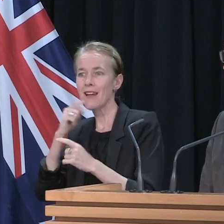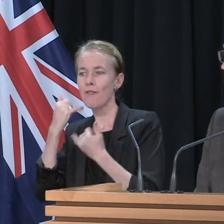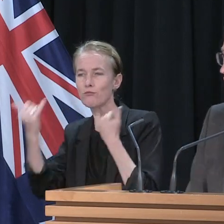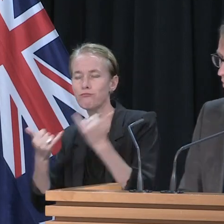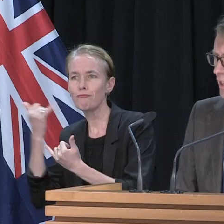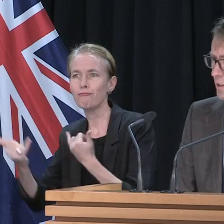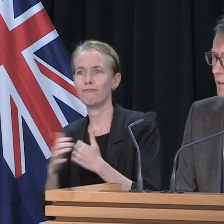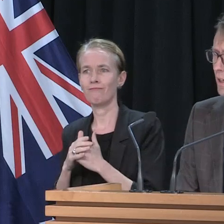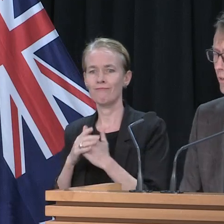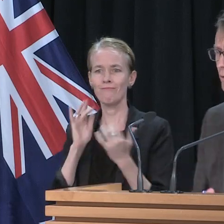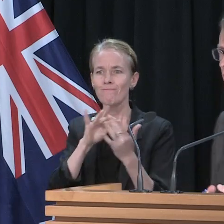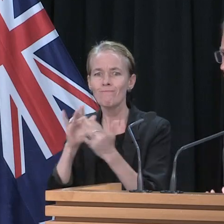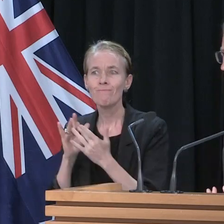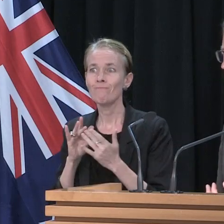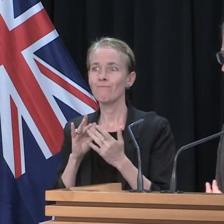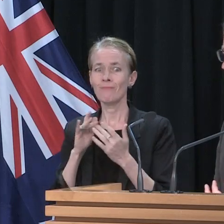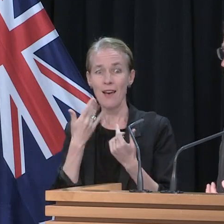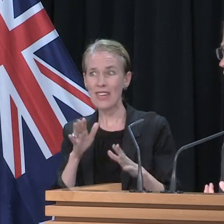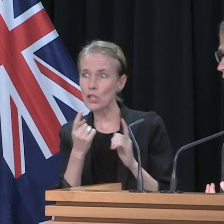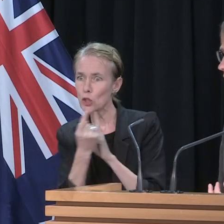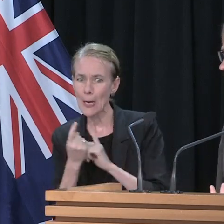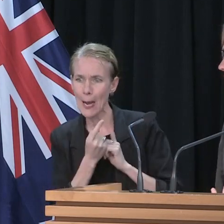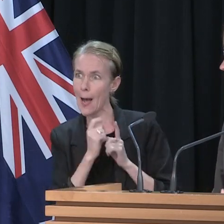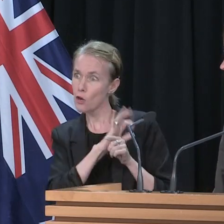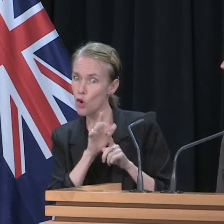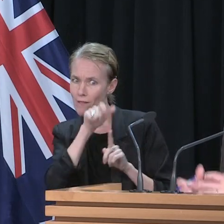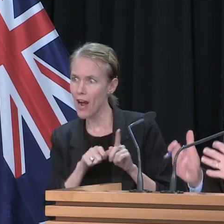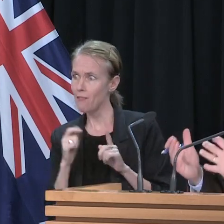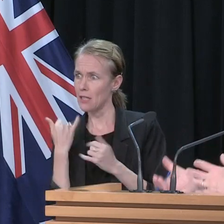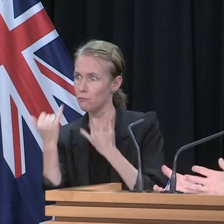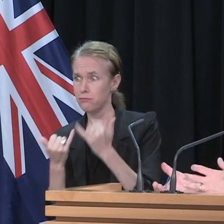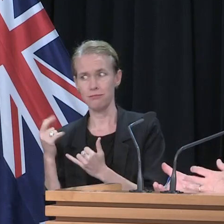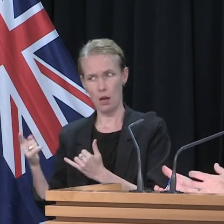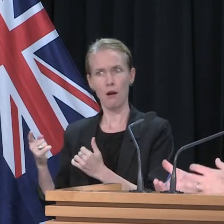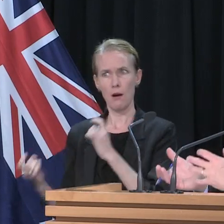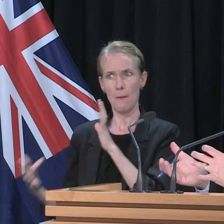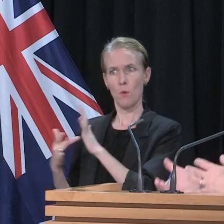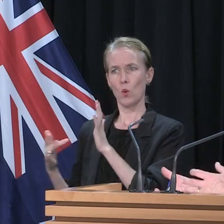have been good and have been